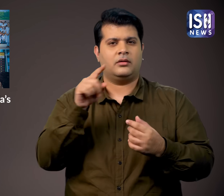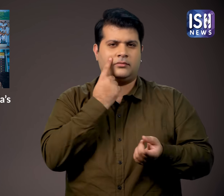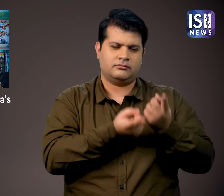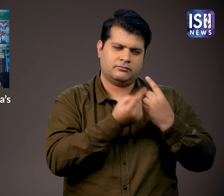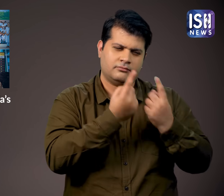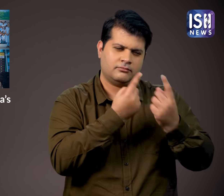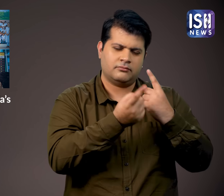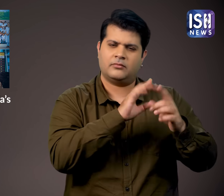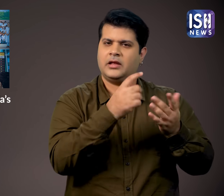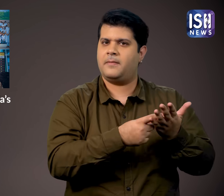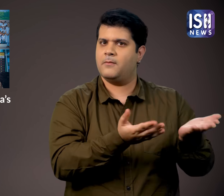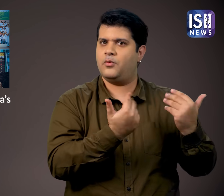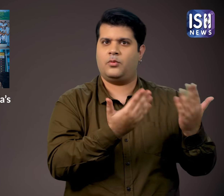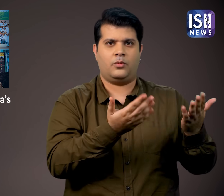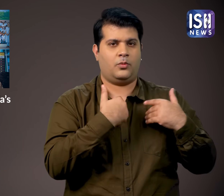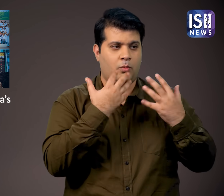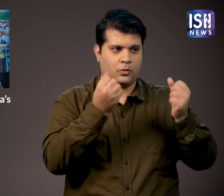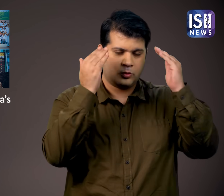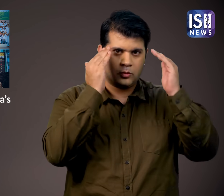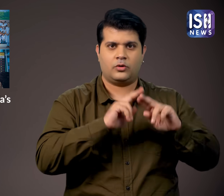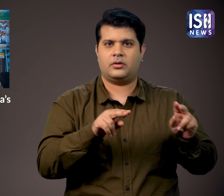A detailed report is being sought.